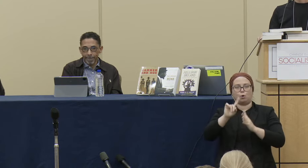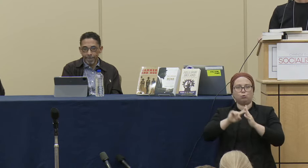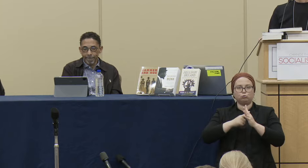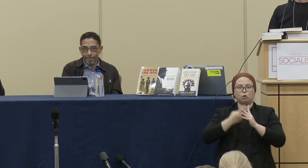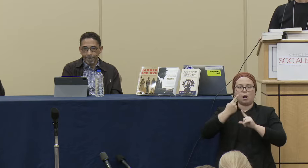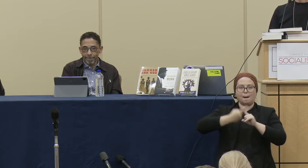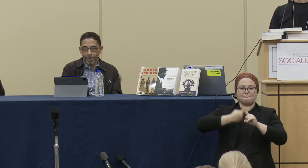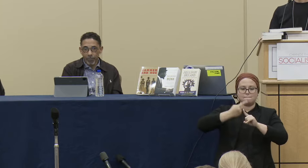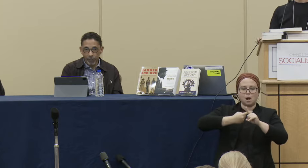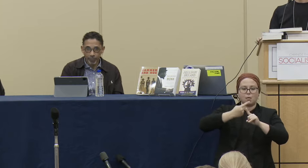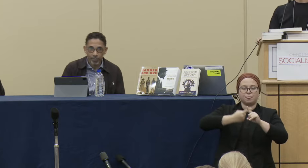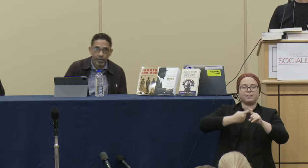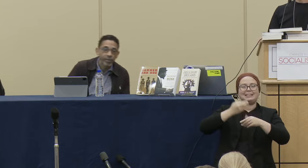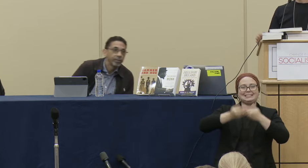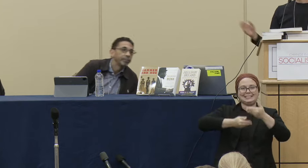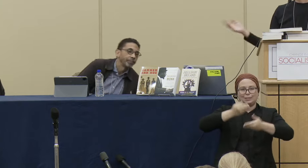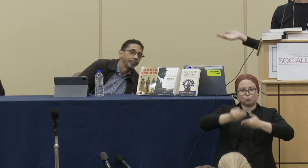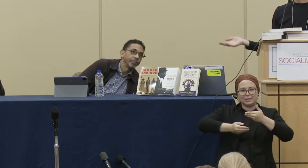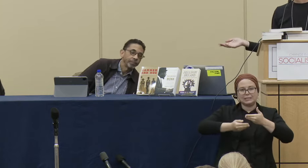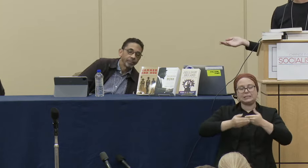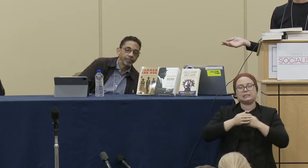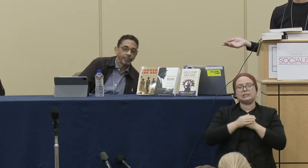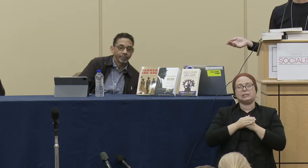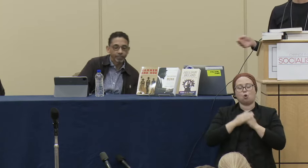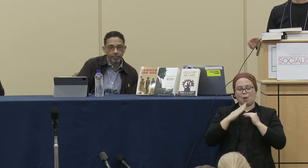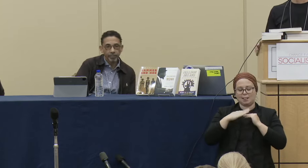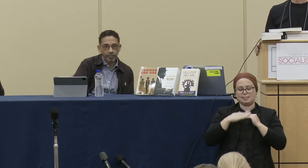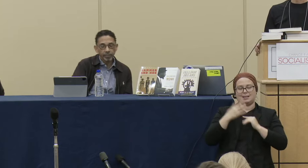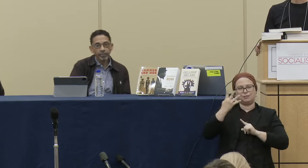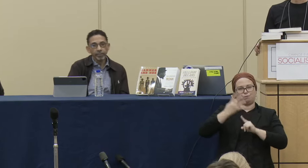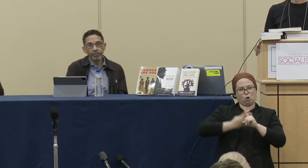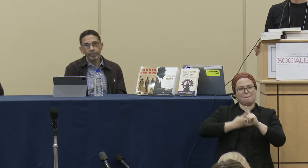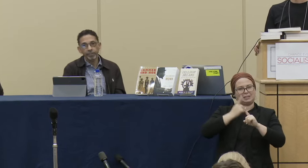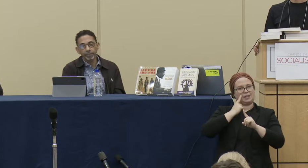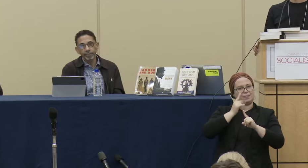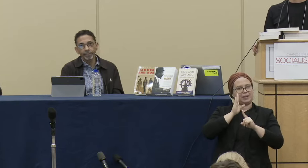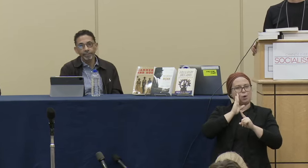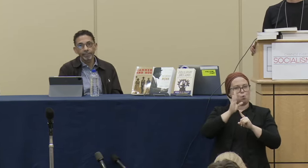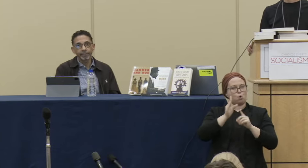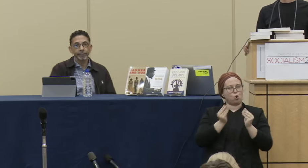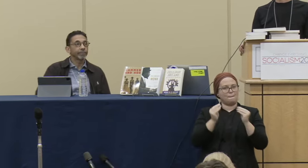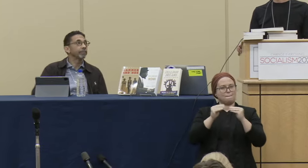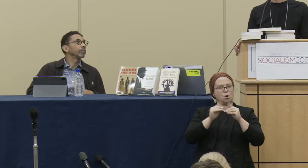And I want to mention that starting in October, we're going to begin a monthly series for at least four months. I